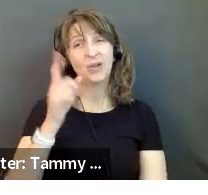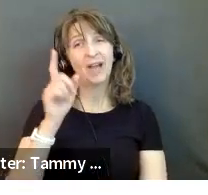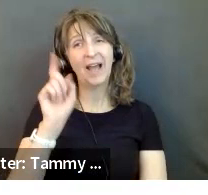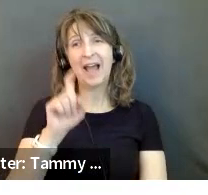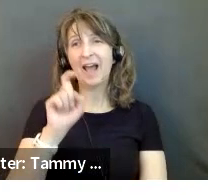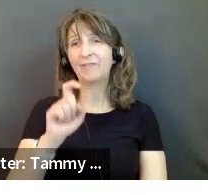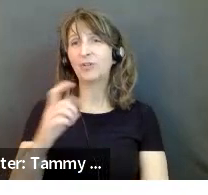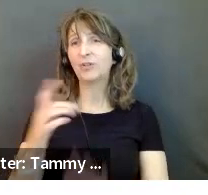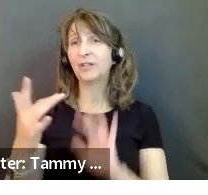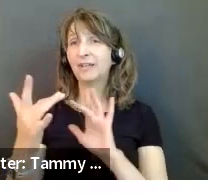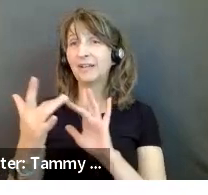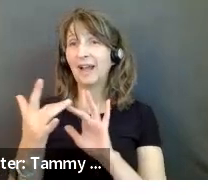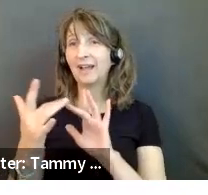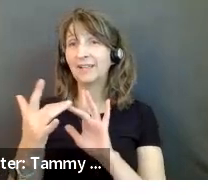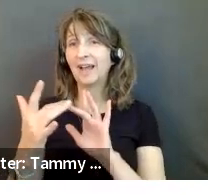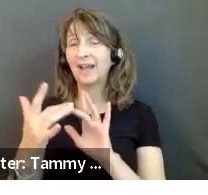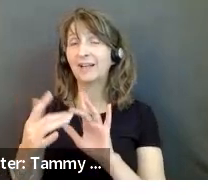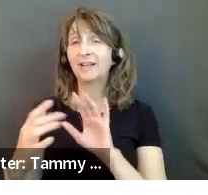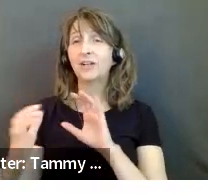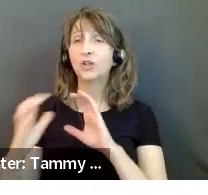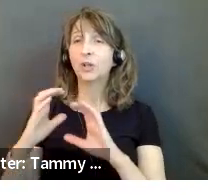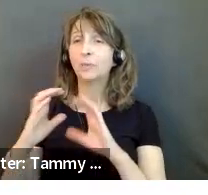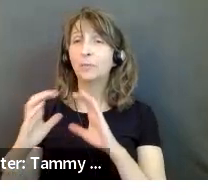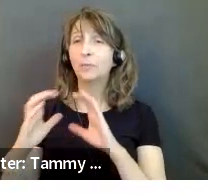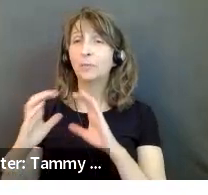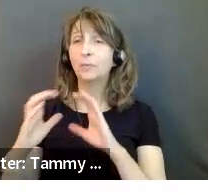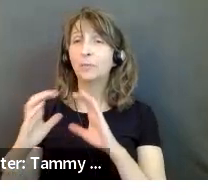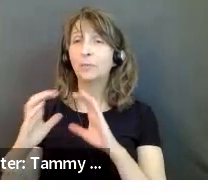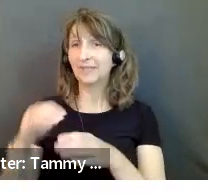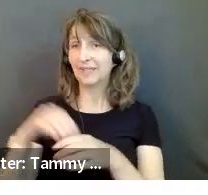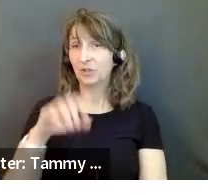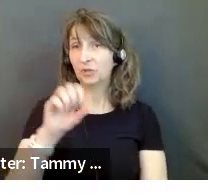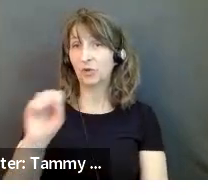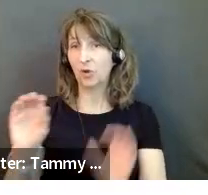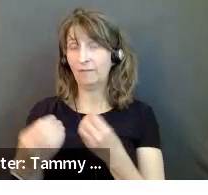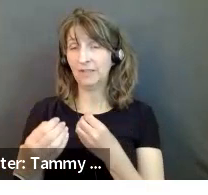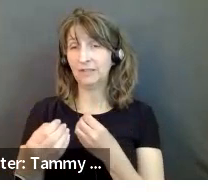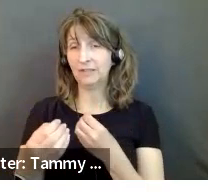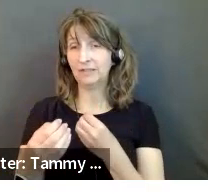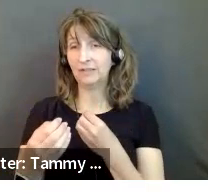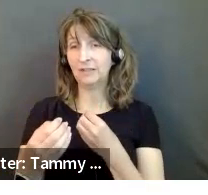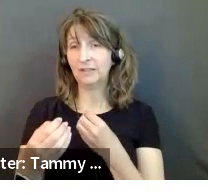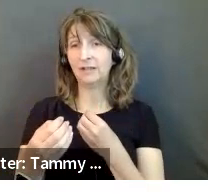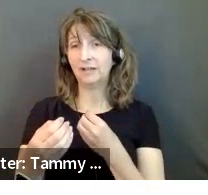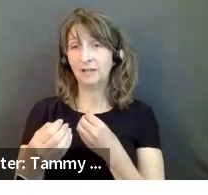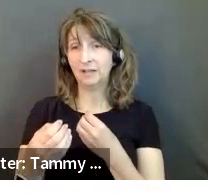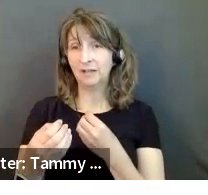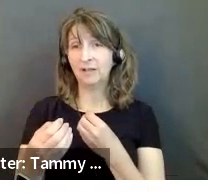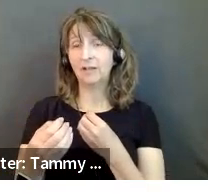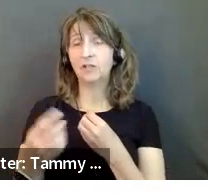Okay. Recorded your income. And then just always be advised that you need to have communication with that person at that Social Security office so that. They're watching for that and they're looking forward and they're getting the record.